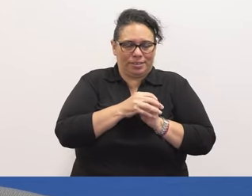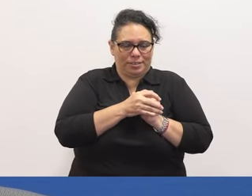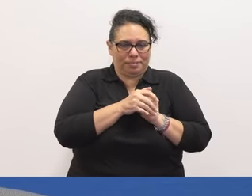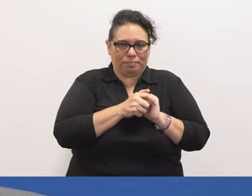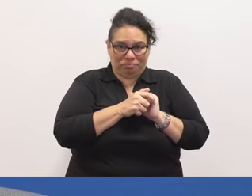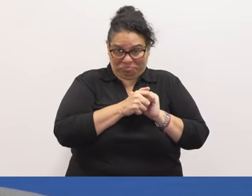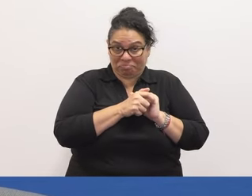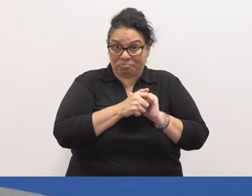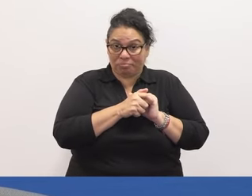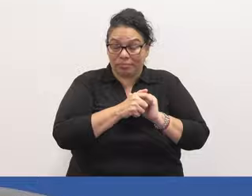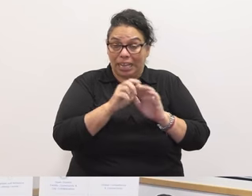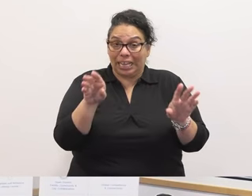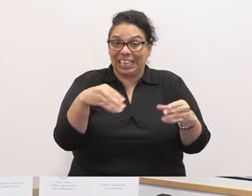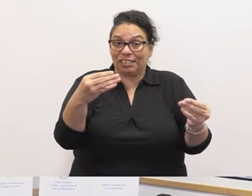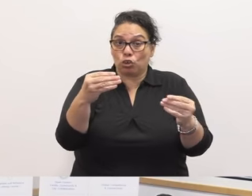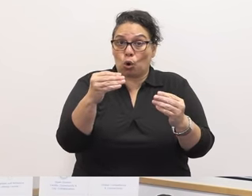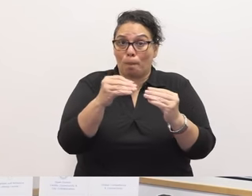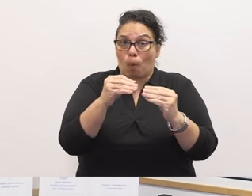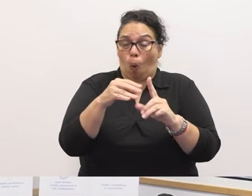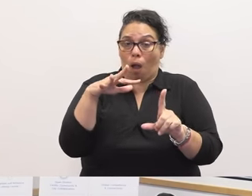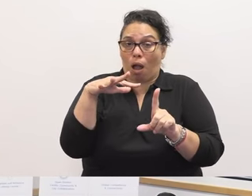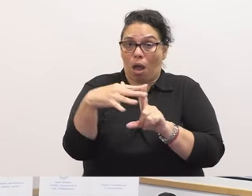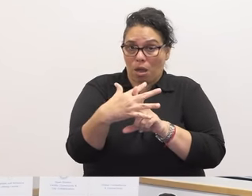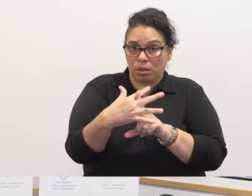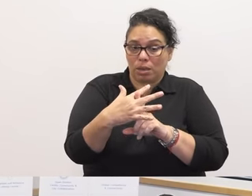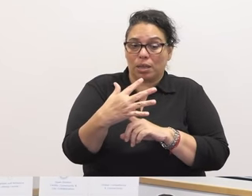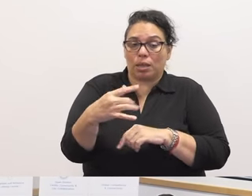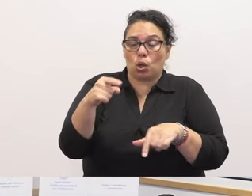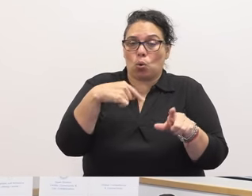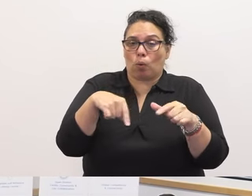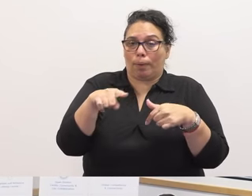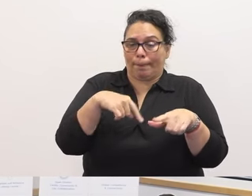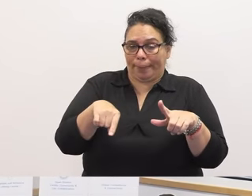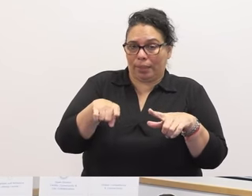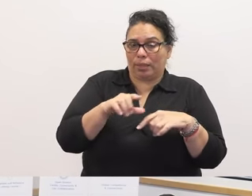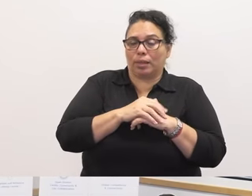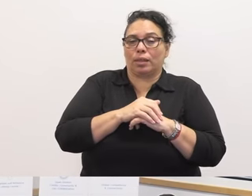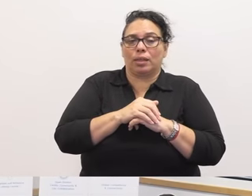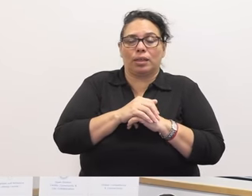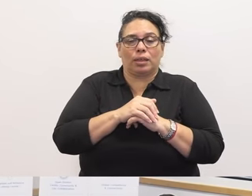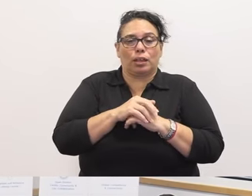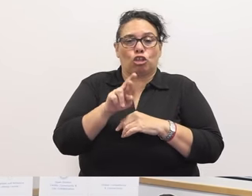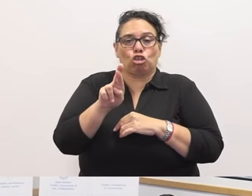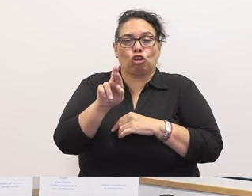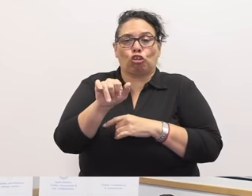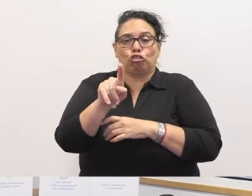Dr. Benitez, if it gives you a greater context, I go back to just what is the current A to C rate amongst our eighth graders that are taking algebra.